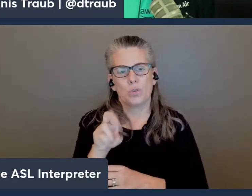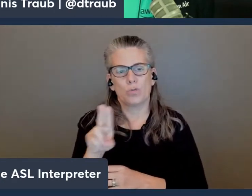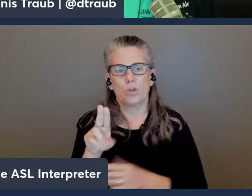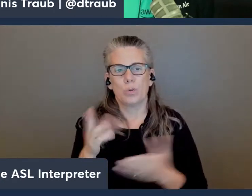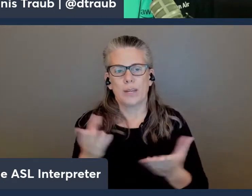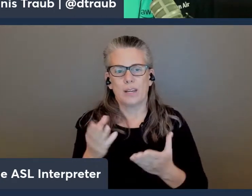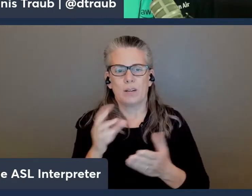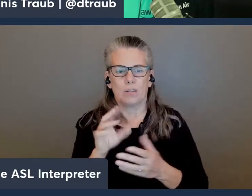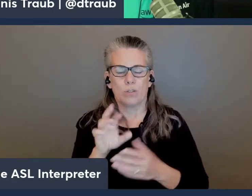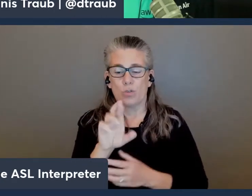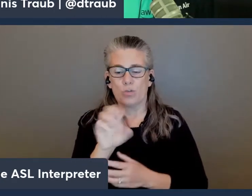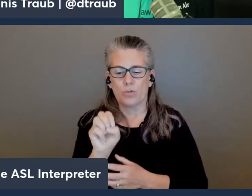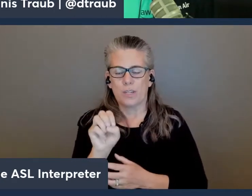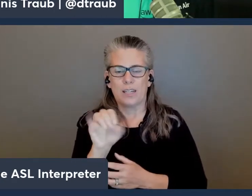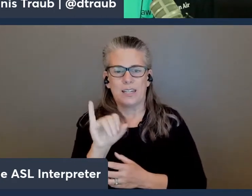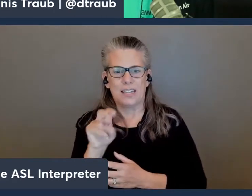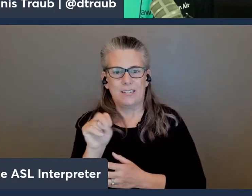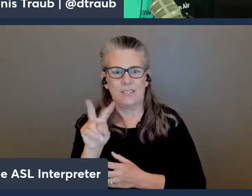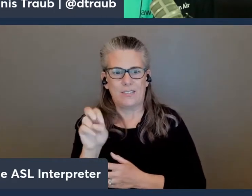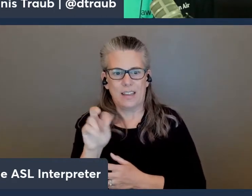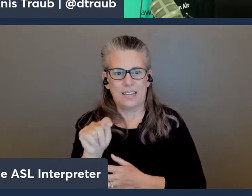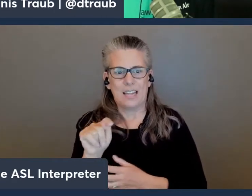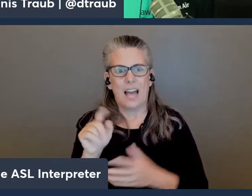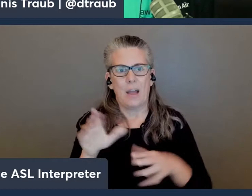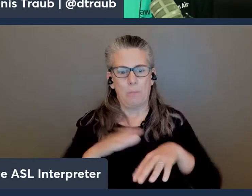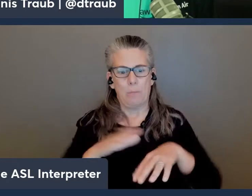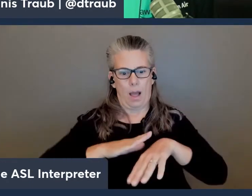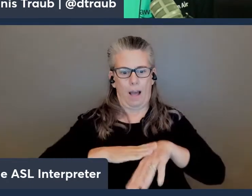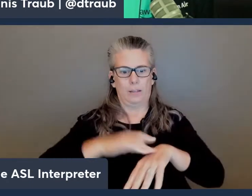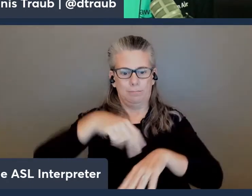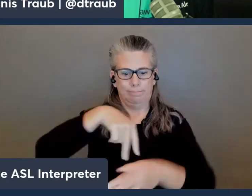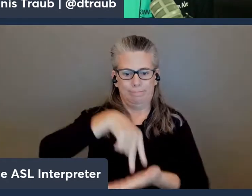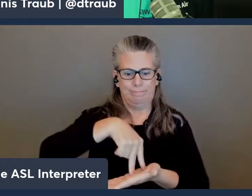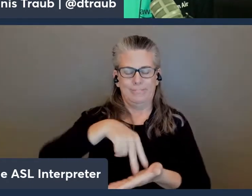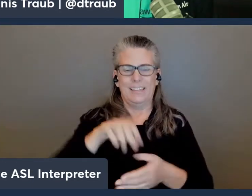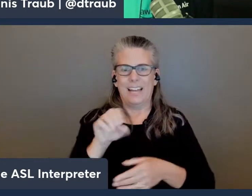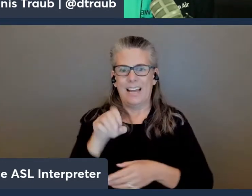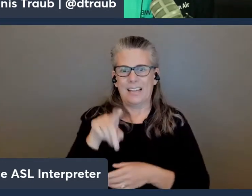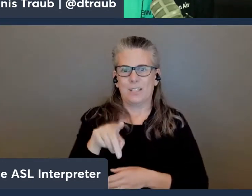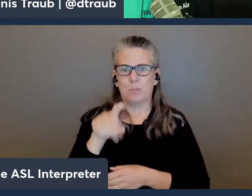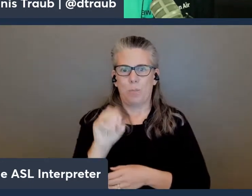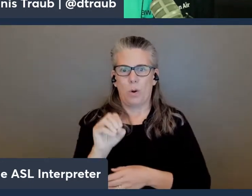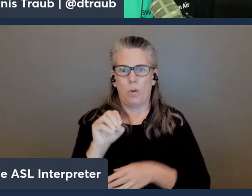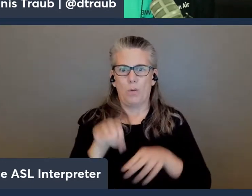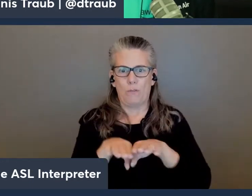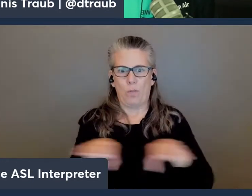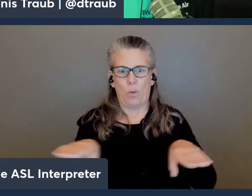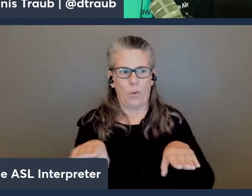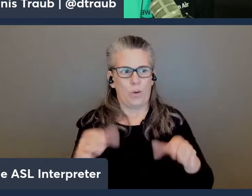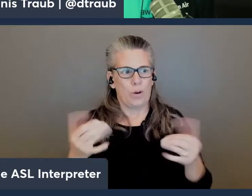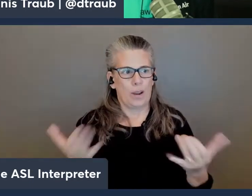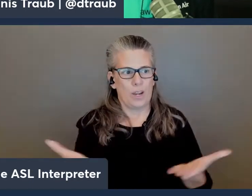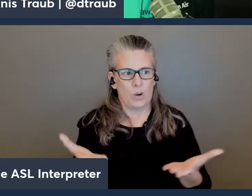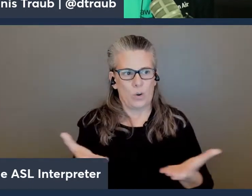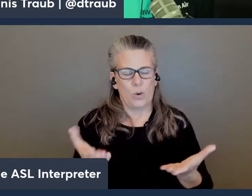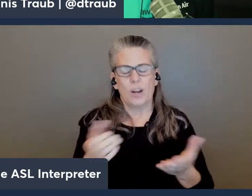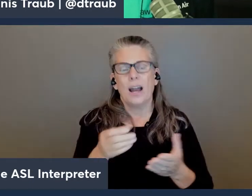And I am joining you from the expo floor at re:Invent, which will be open here for everyone I think later this afternoon.